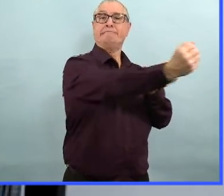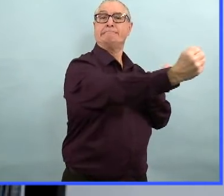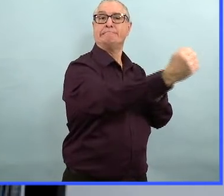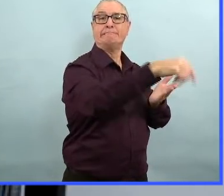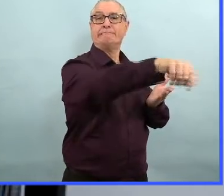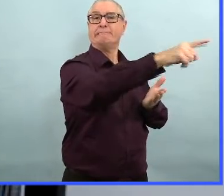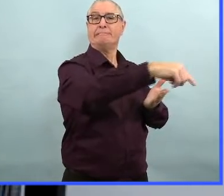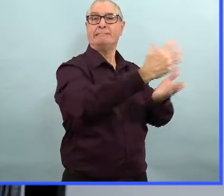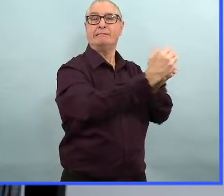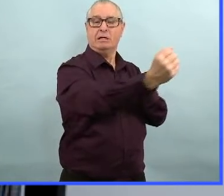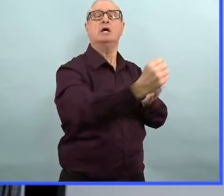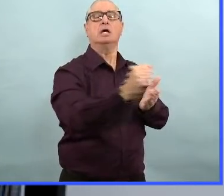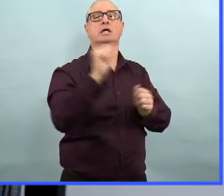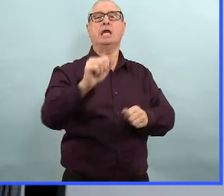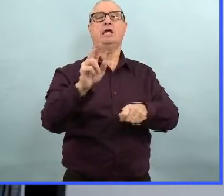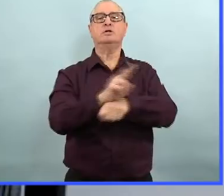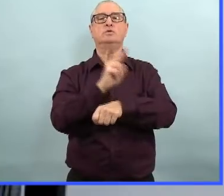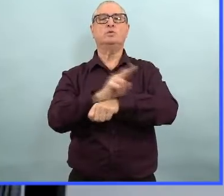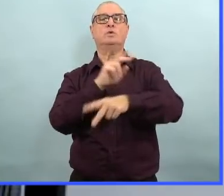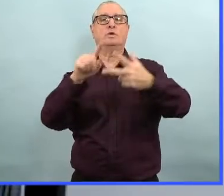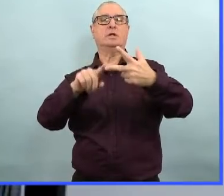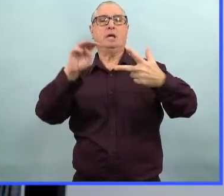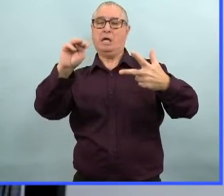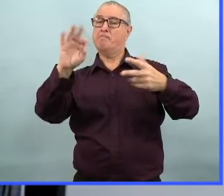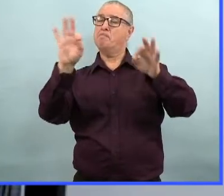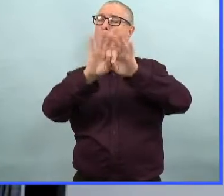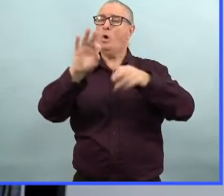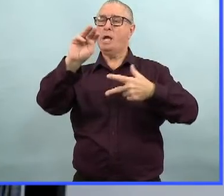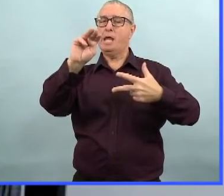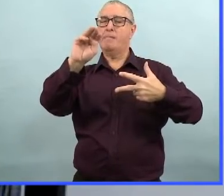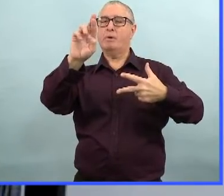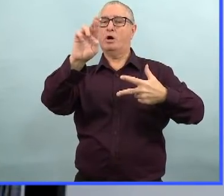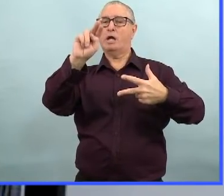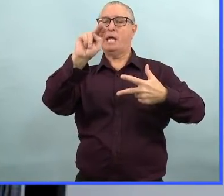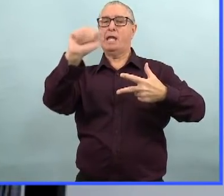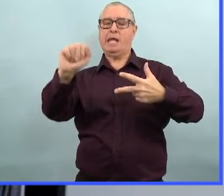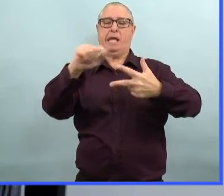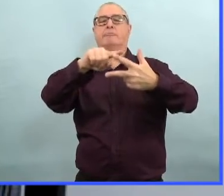with our estimates for inventory and our future planning demonstrating that our pfizer supply